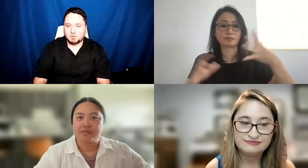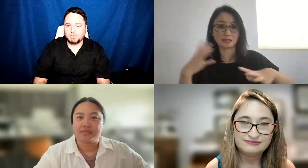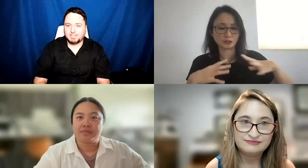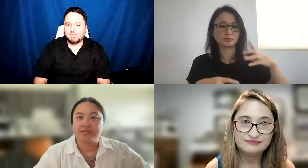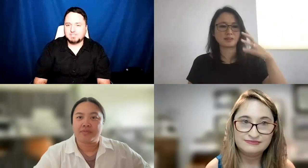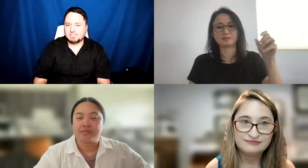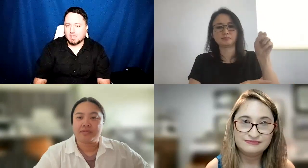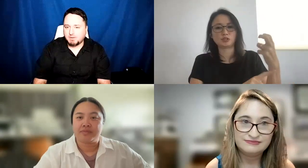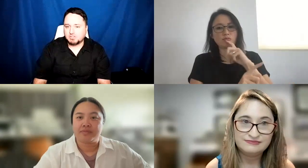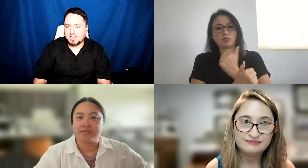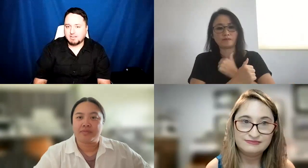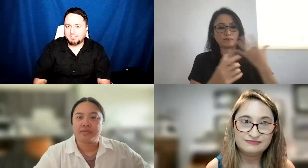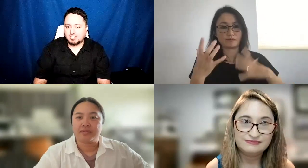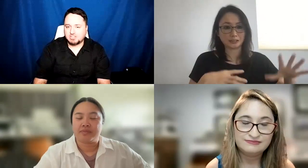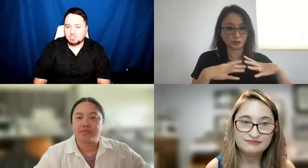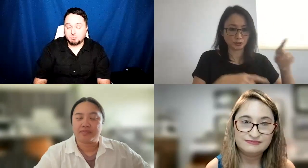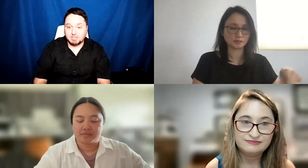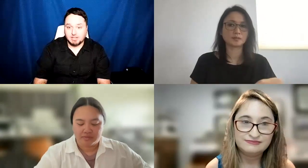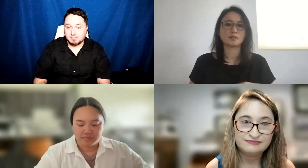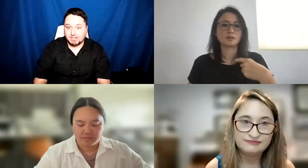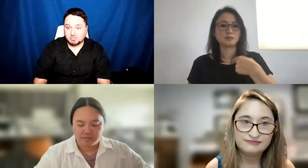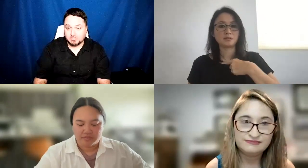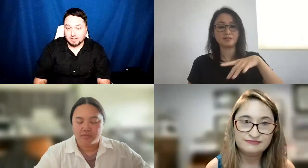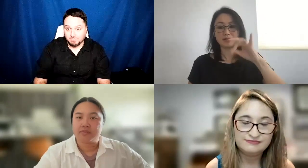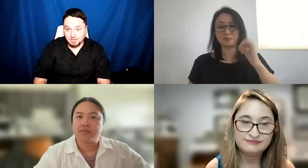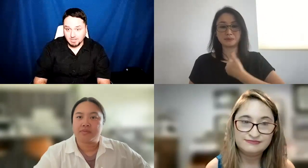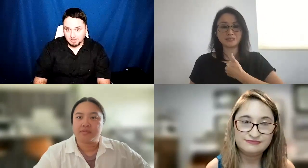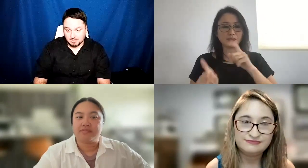So we have some understanding of fashion and she really loves fashion herself.